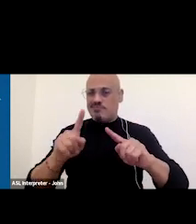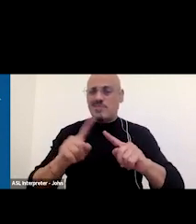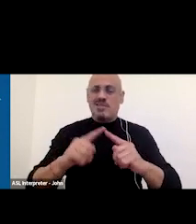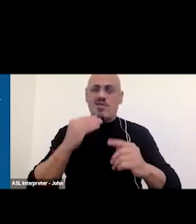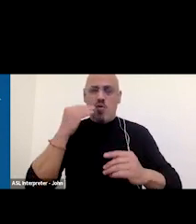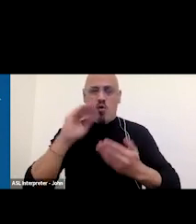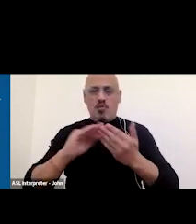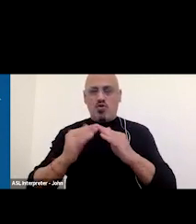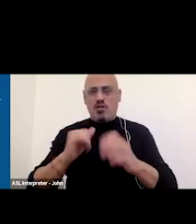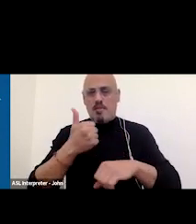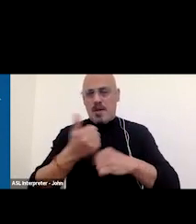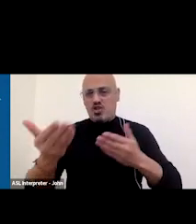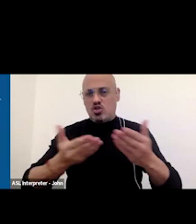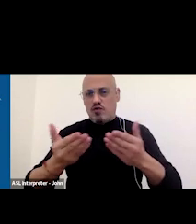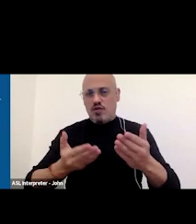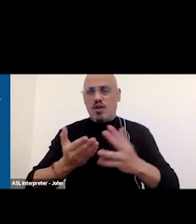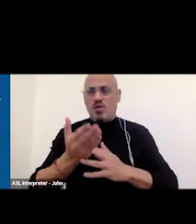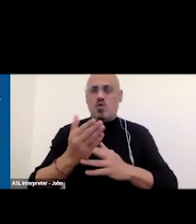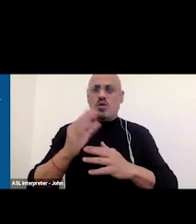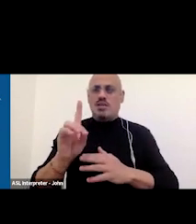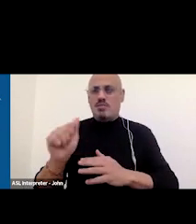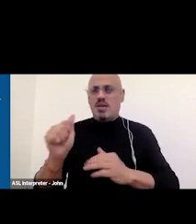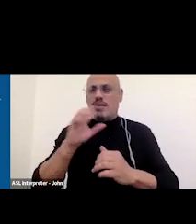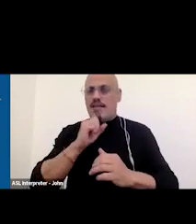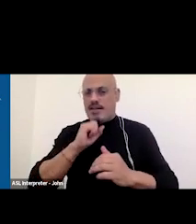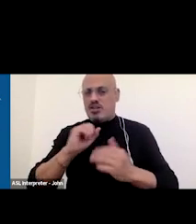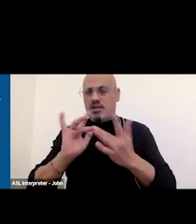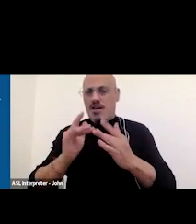delivered through the disability and aging networks listed here on the slide.